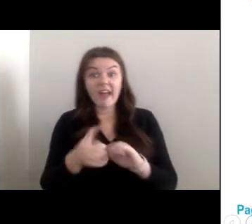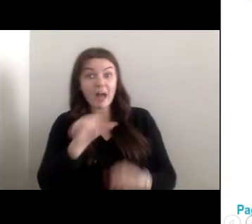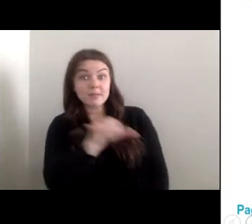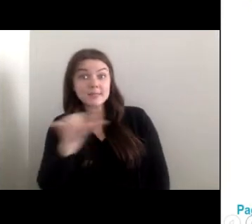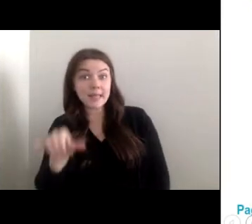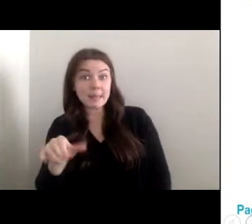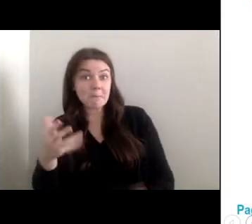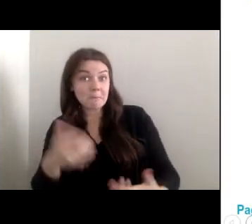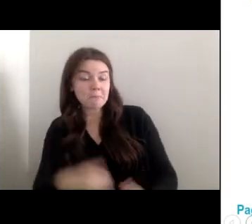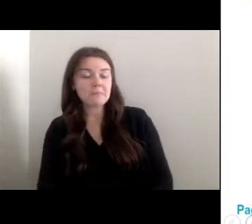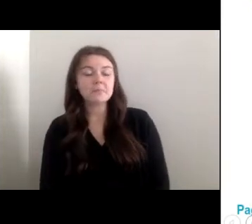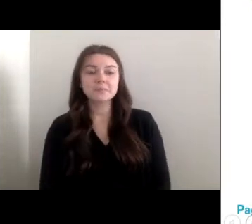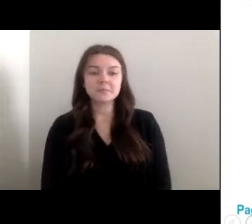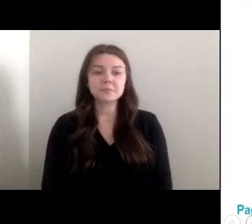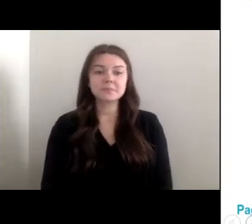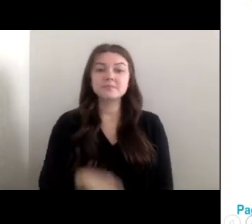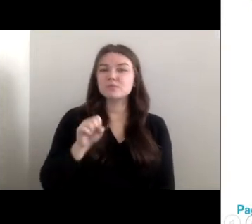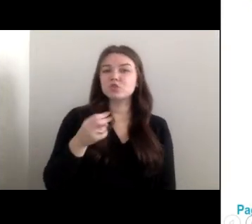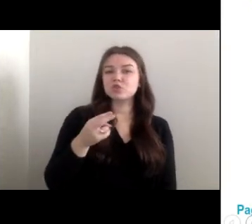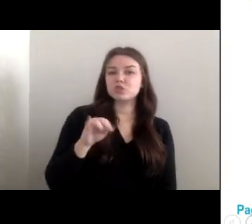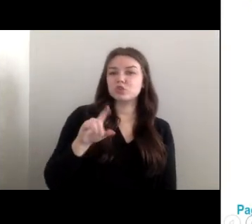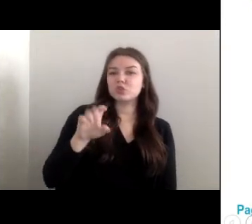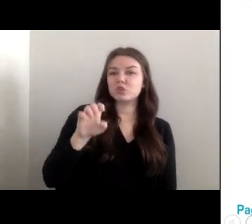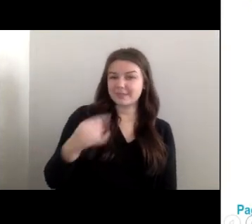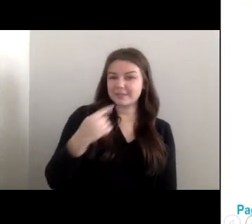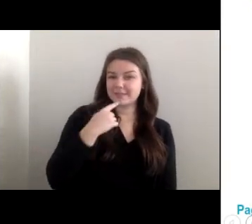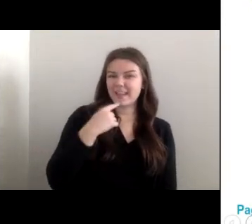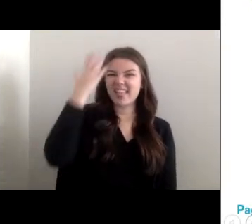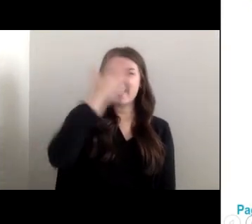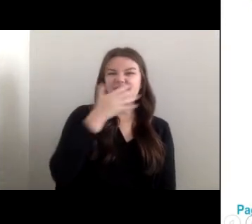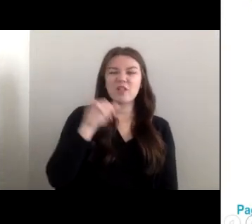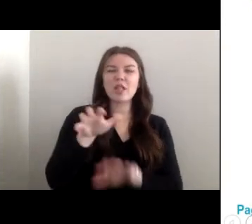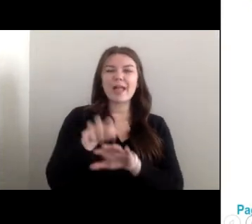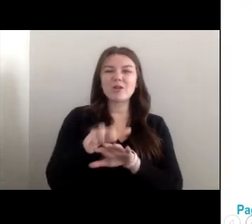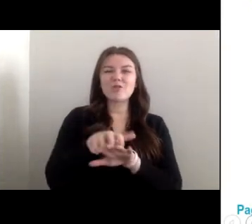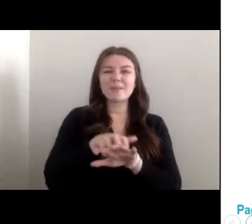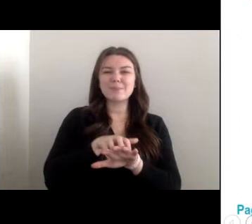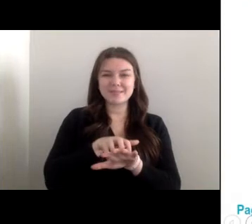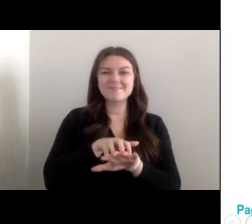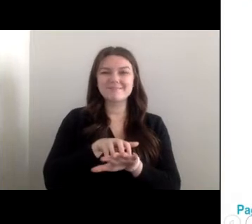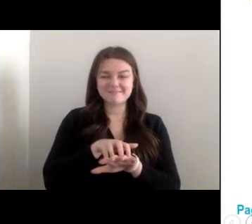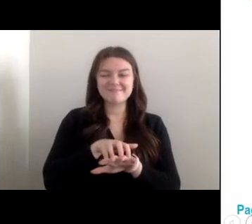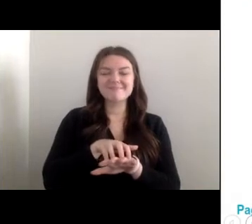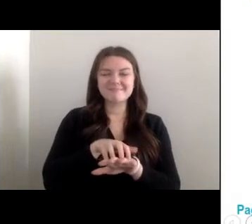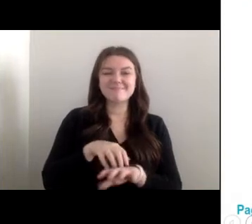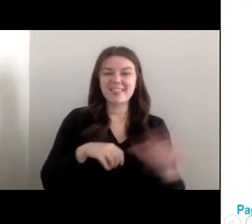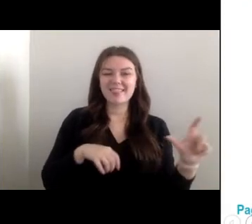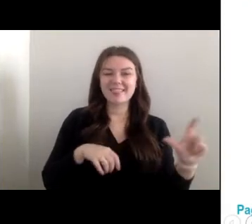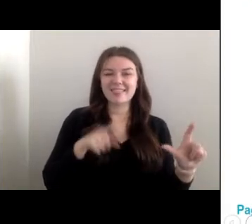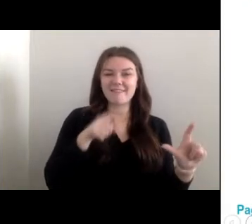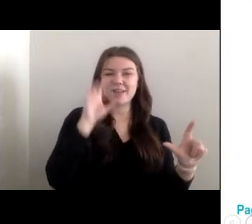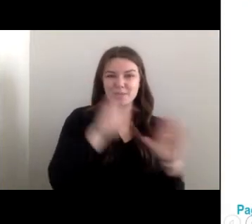[Lisa] So it looks like Shirley was saying that they look like grapes. And I think that that was the left-hand picture there.